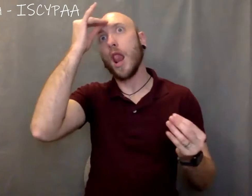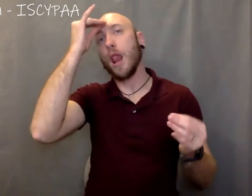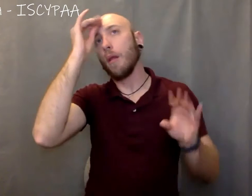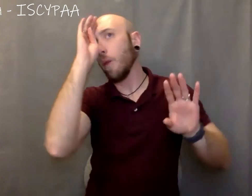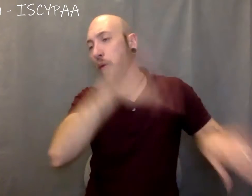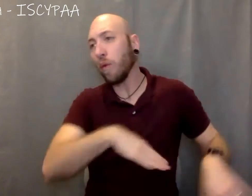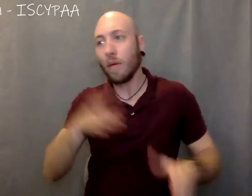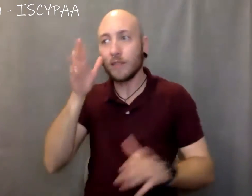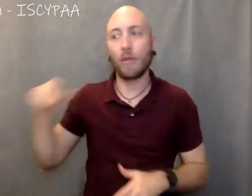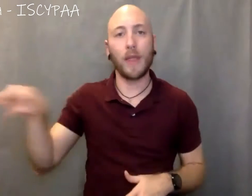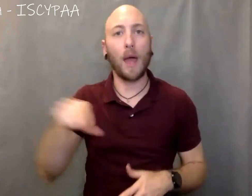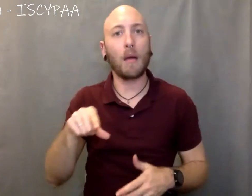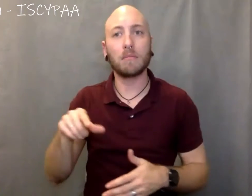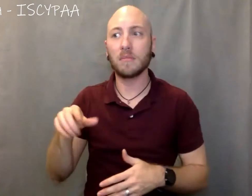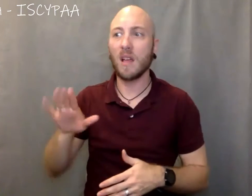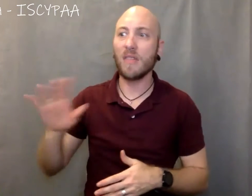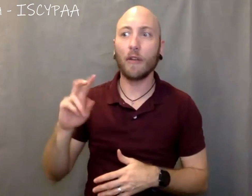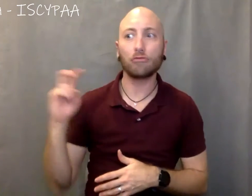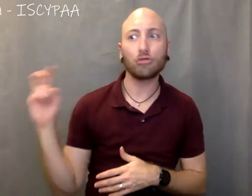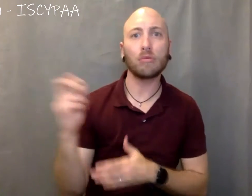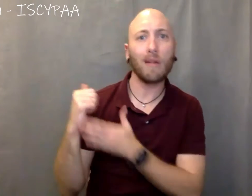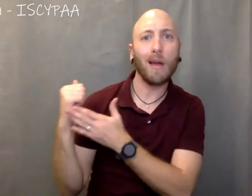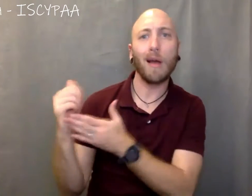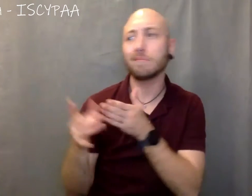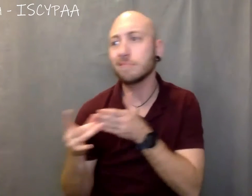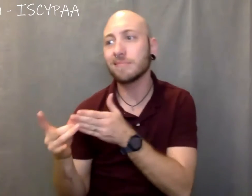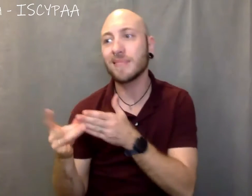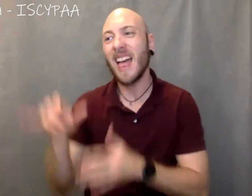it helps them on their spiritual journey is what it that's what keeps me sober you know and